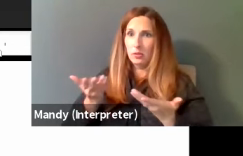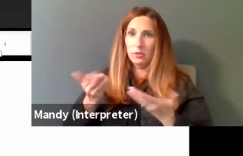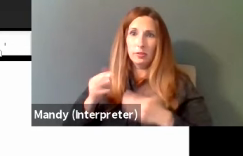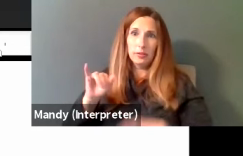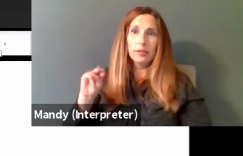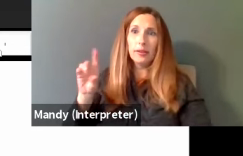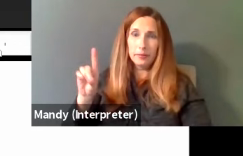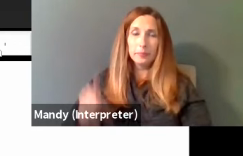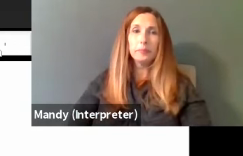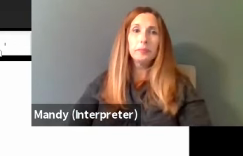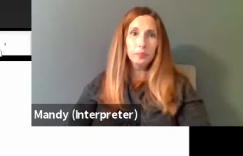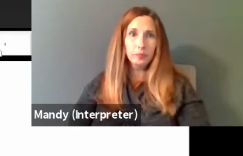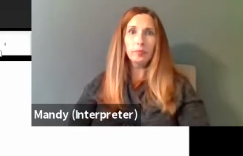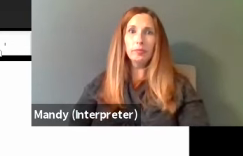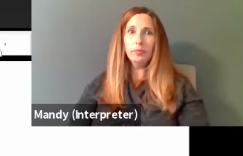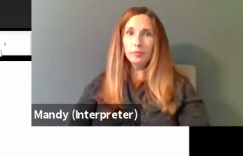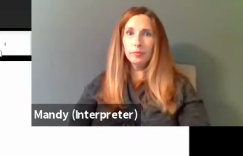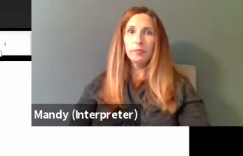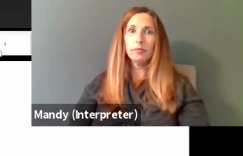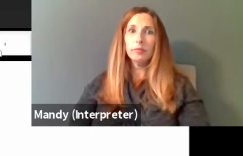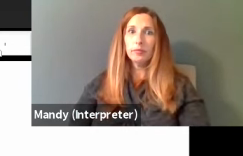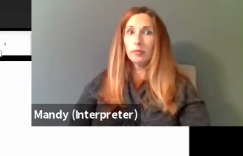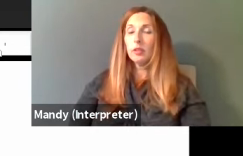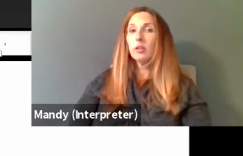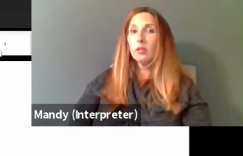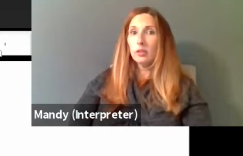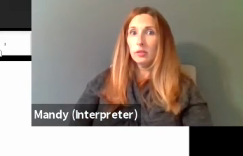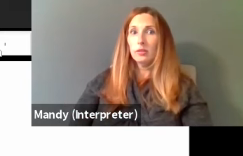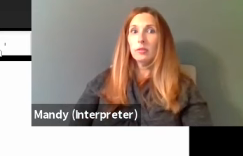and they are interacting with immigrants